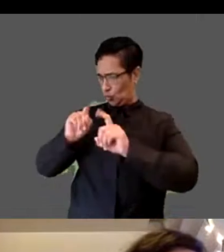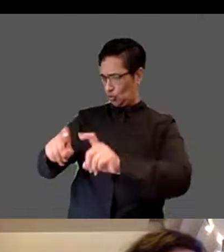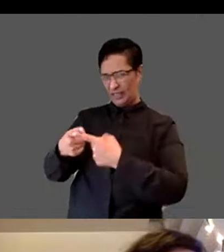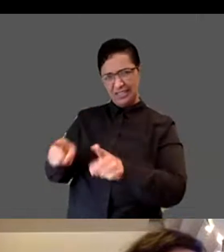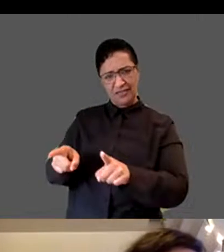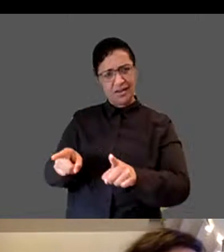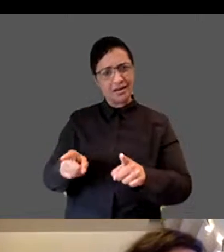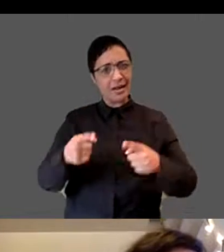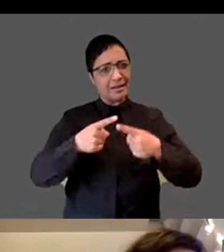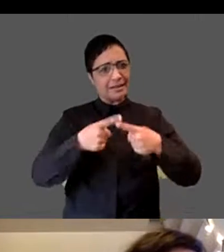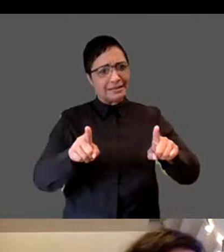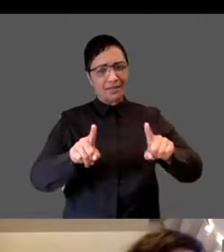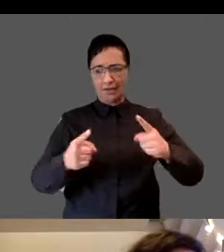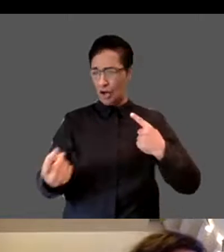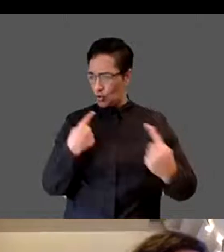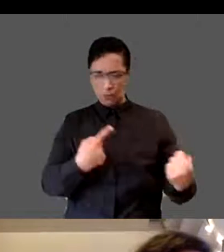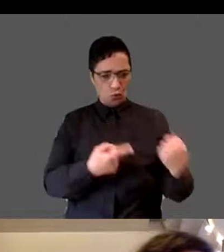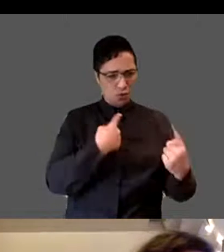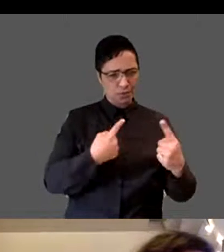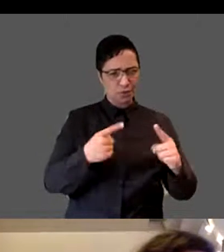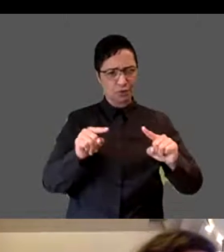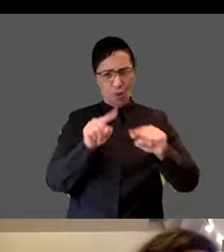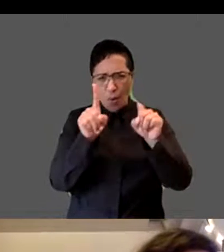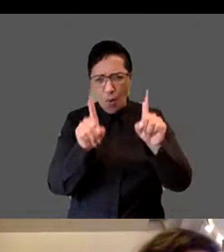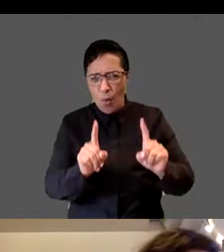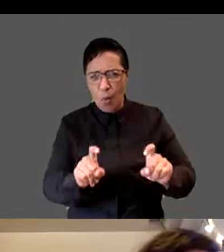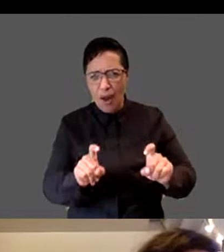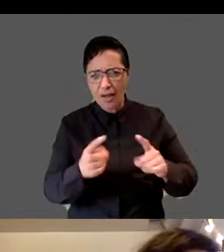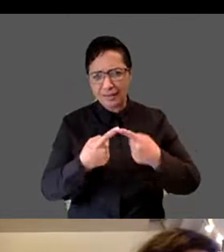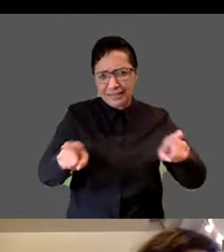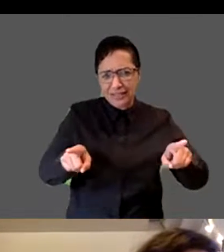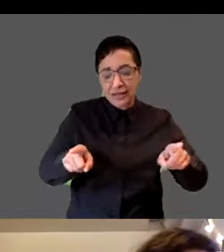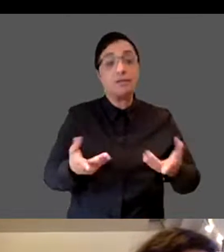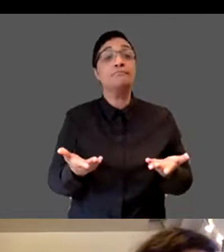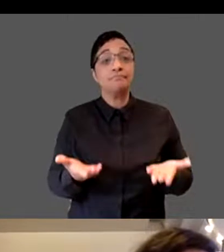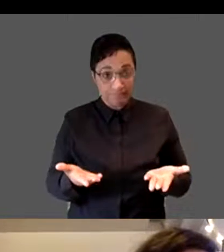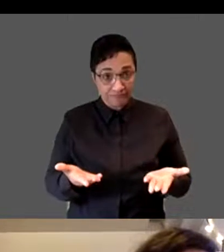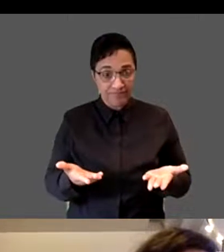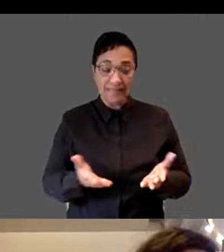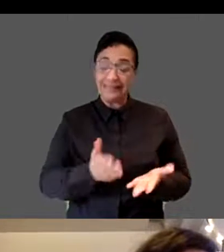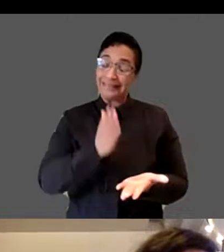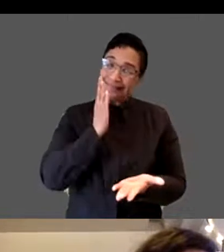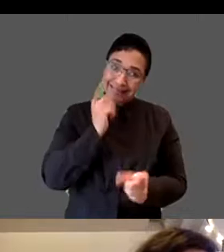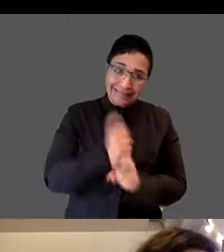time, we got different answers, why. Always comes up, it's always hard to deal with after the fact, but is there a way that